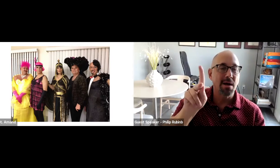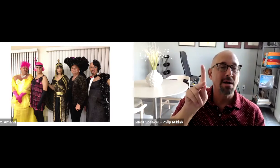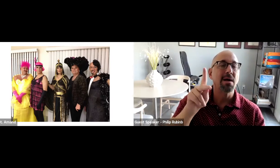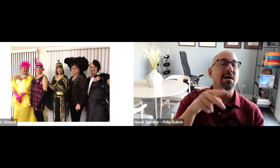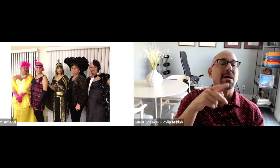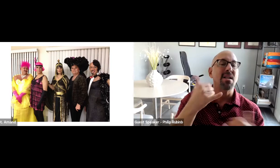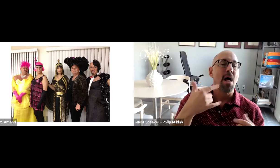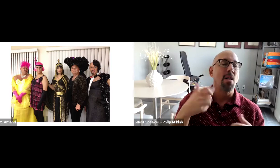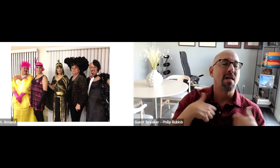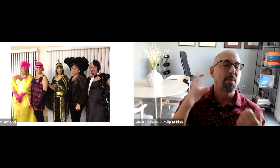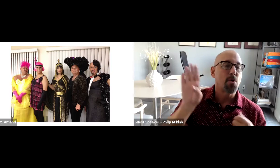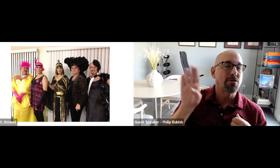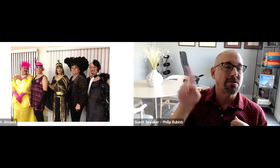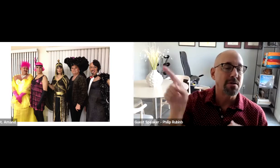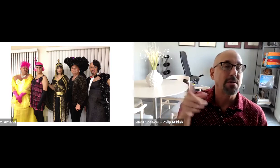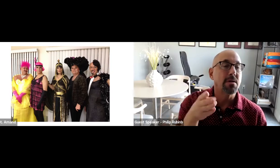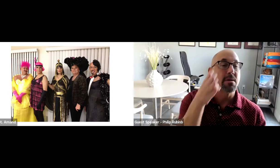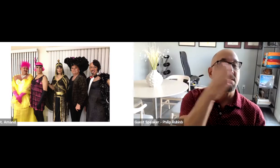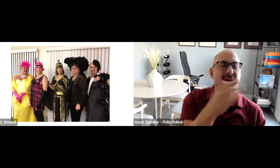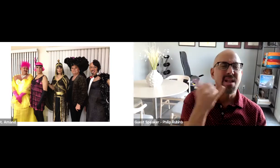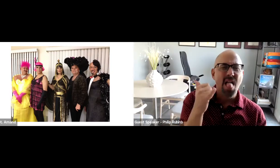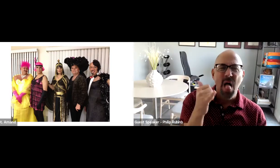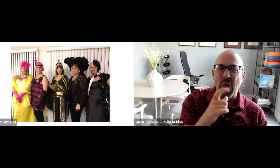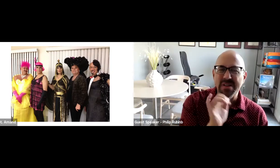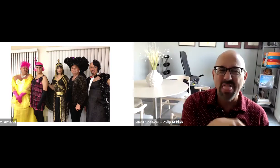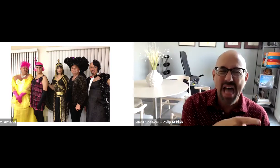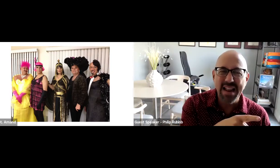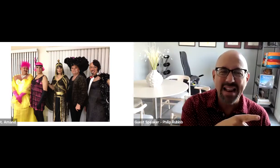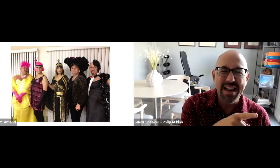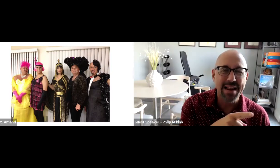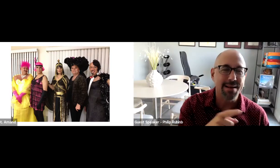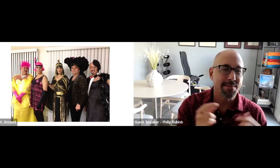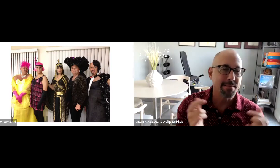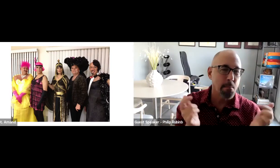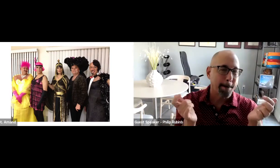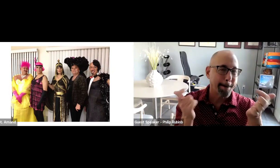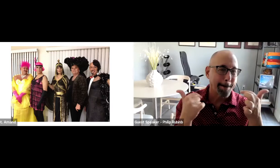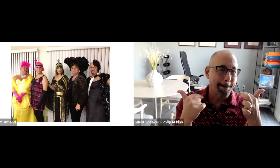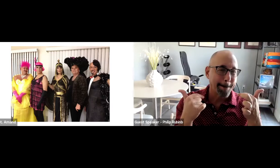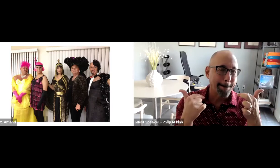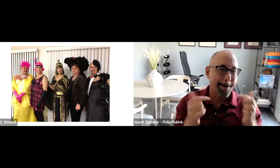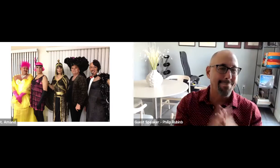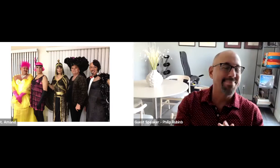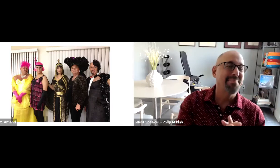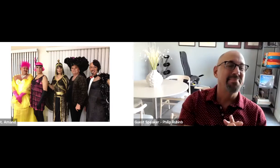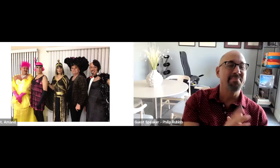And the other person's name is Michael. He lives in...Berkeley now, I think,